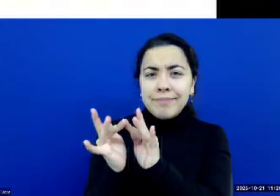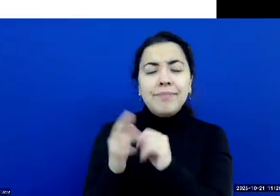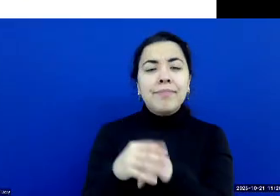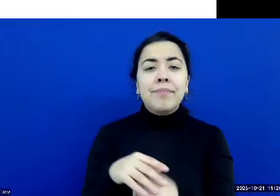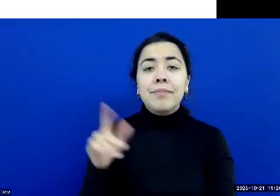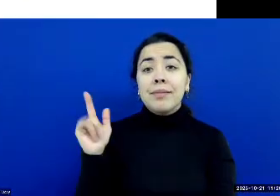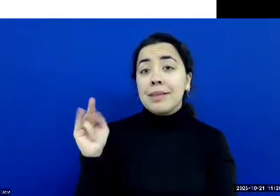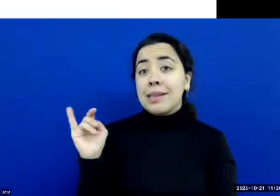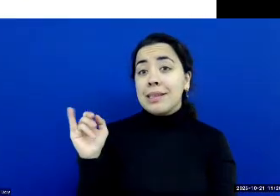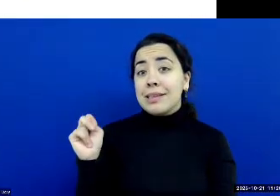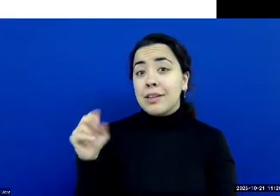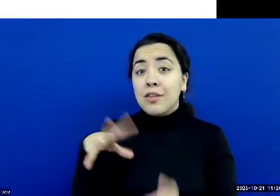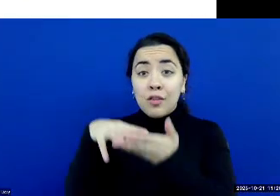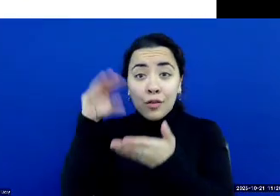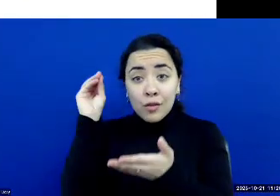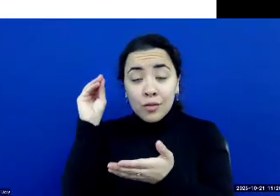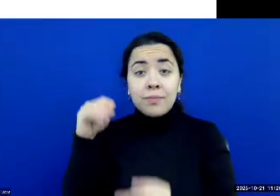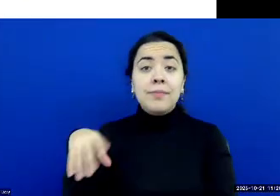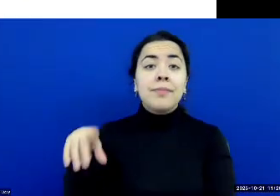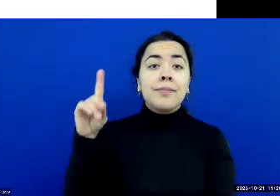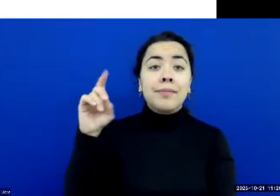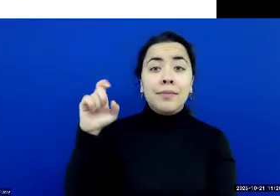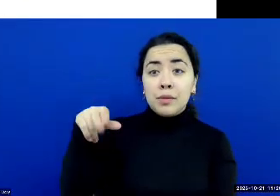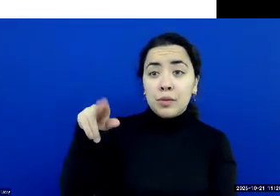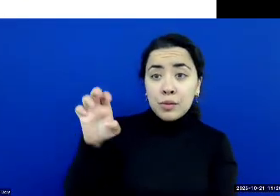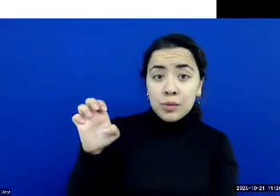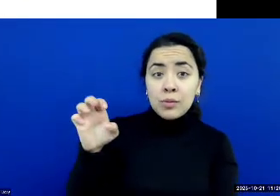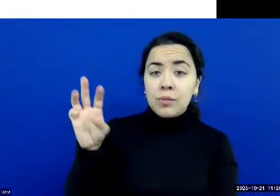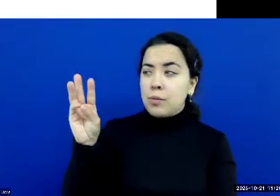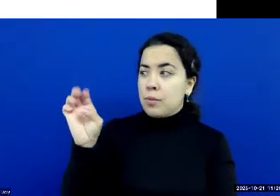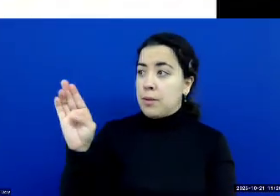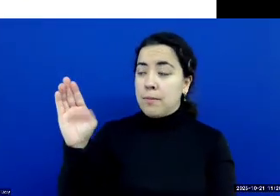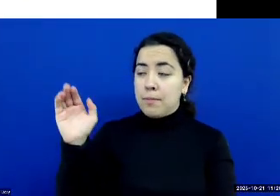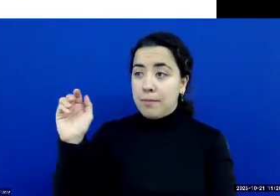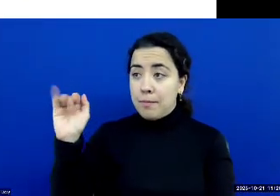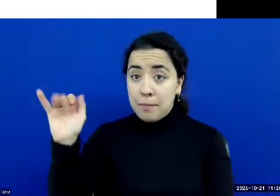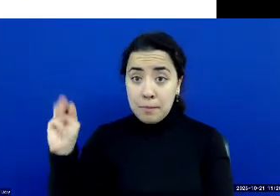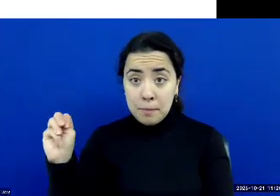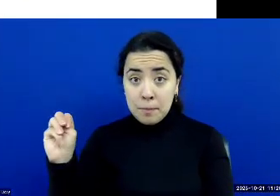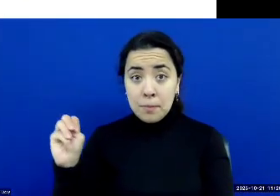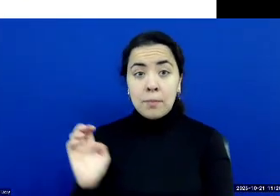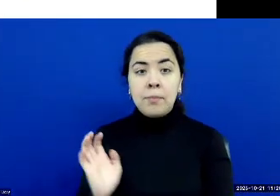Kathleen DeForest: There's LinkedIn Learning, there's DeQ, there's WebAIM, just to name a few.